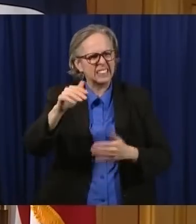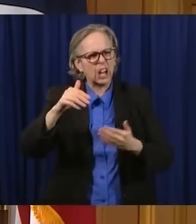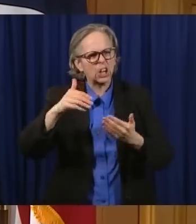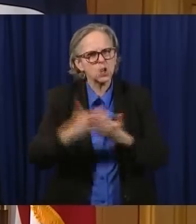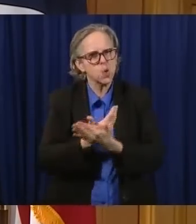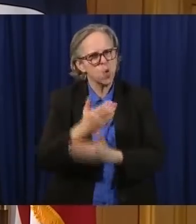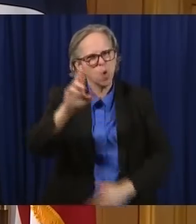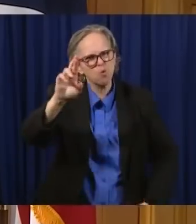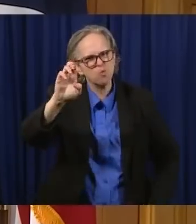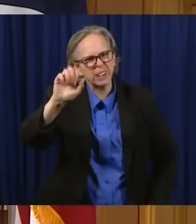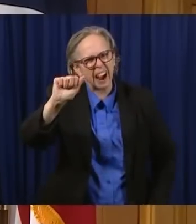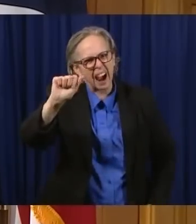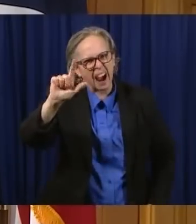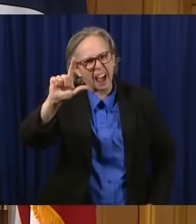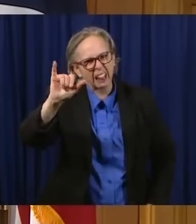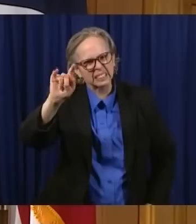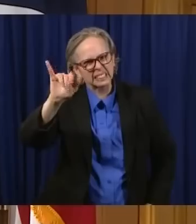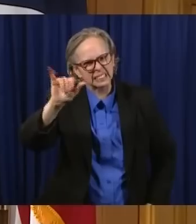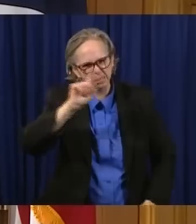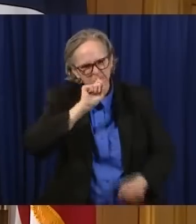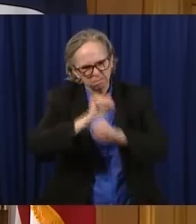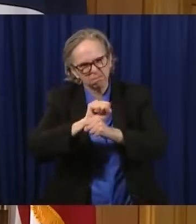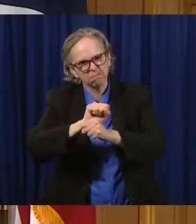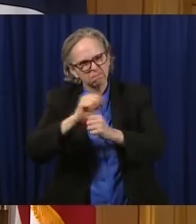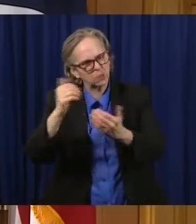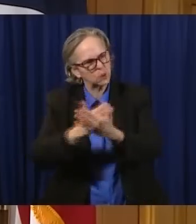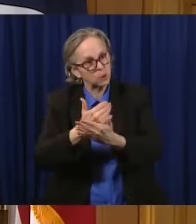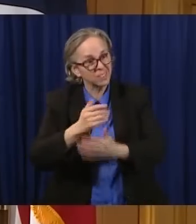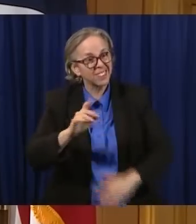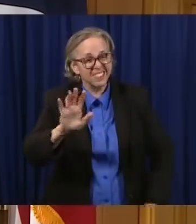THAT IT AS FOR THE EMPLOYEES AND THEIR CUSTOMERS.